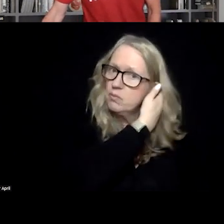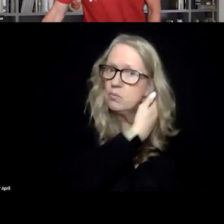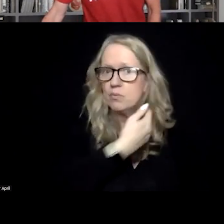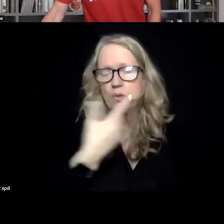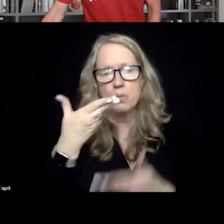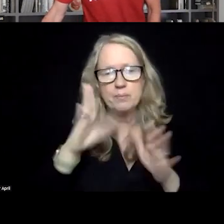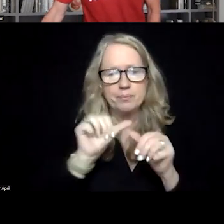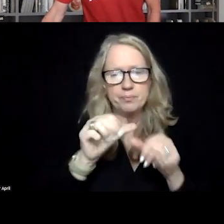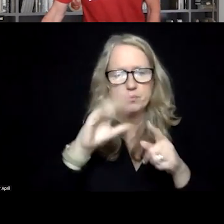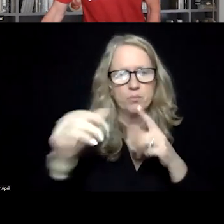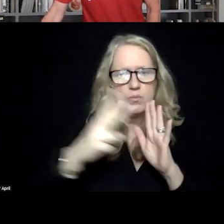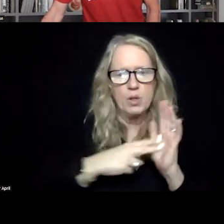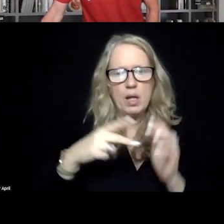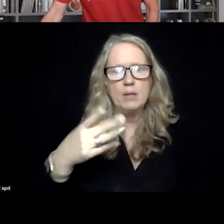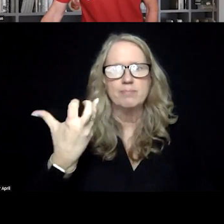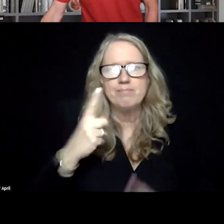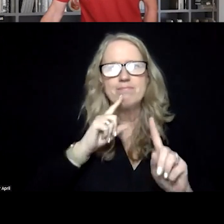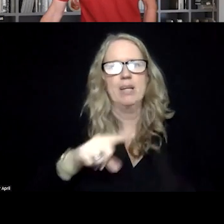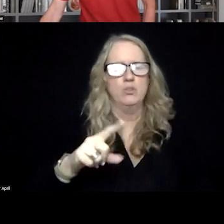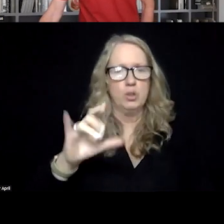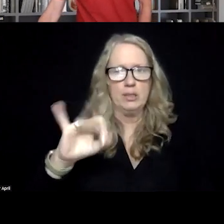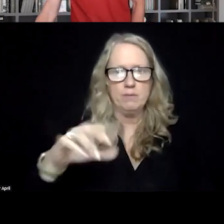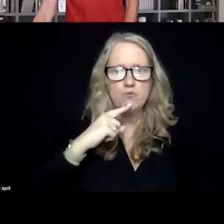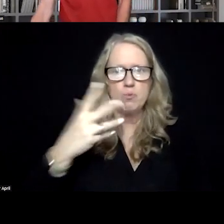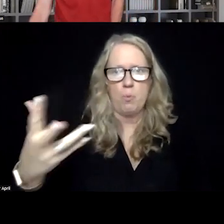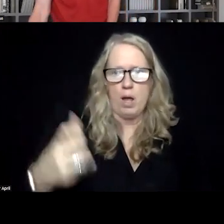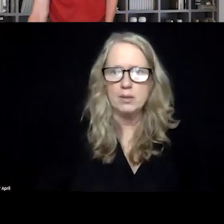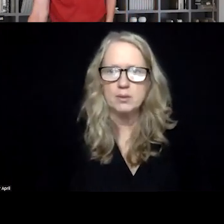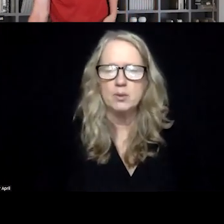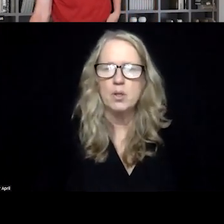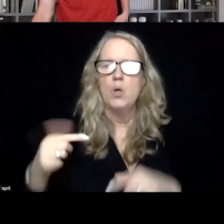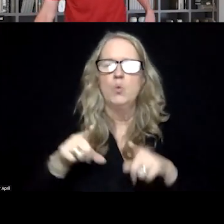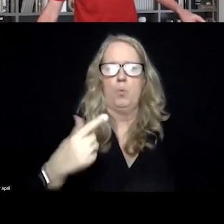OKAY. GREAT. ANSWER THAT, IF YOU WOULD. WHILE EVERYONE IS